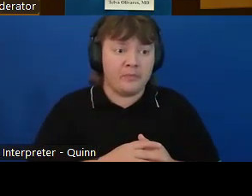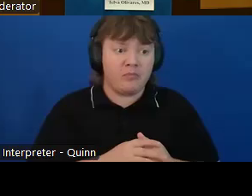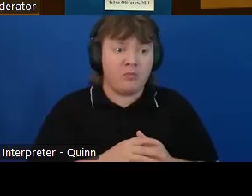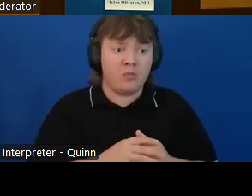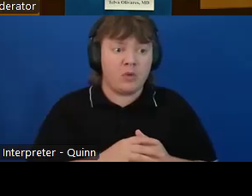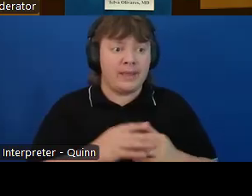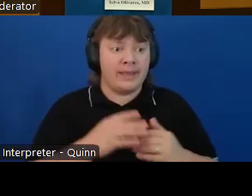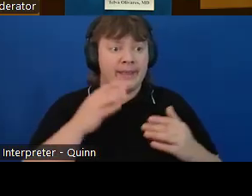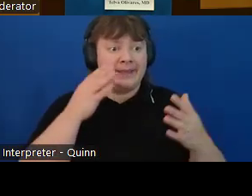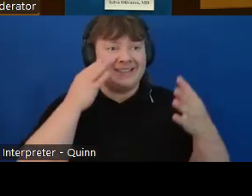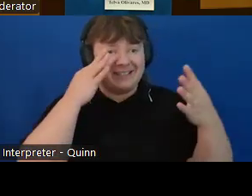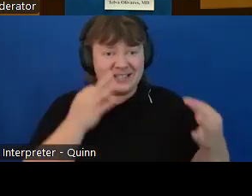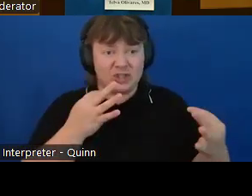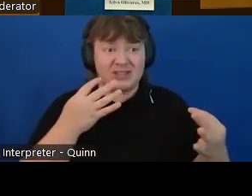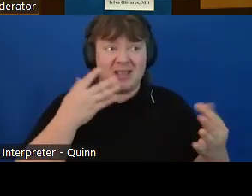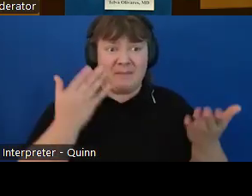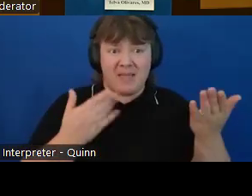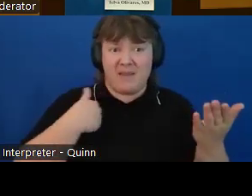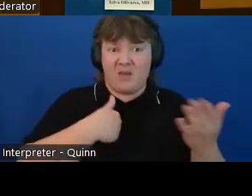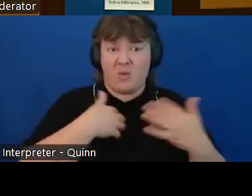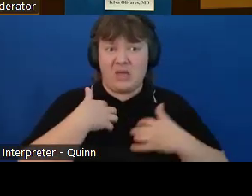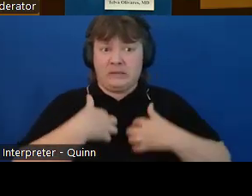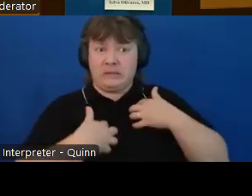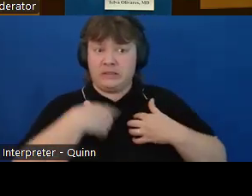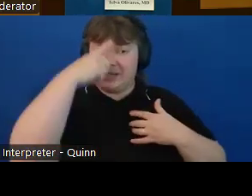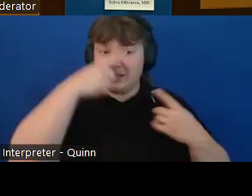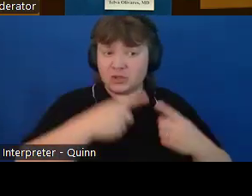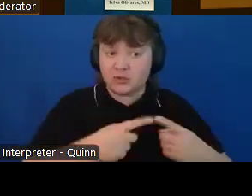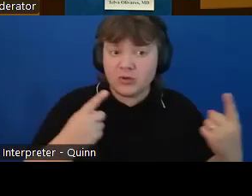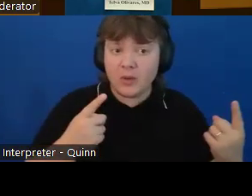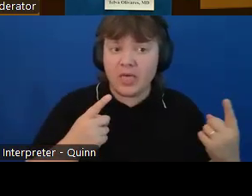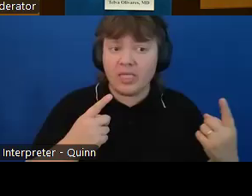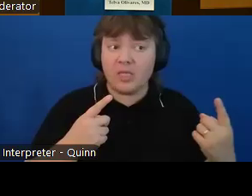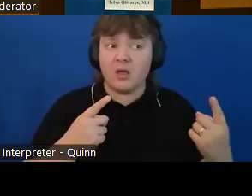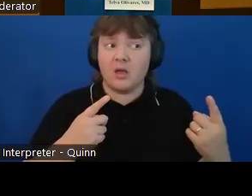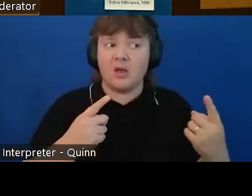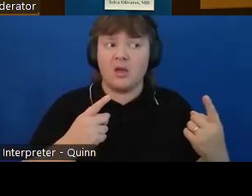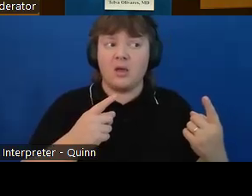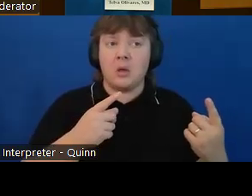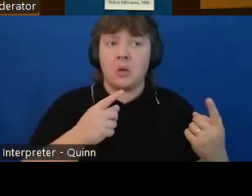we may disagree with or be uncomfortable with on the part of our patients aren't necessarily wrong